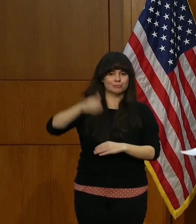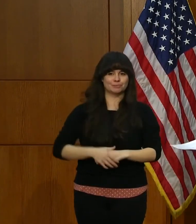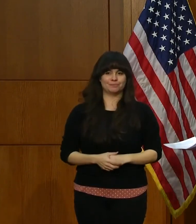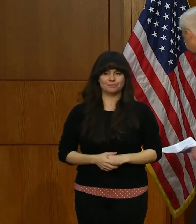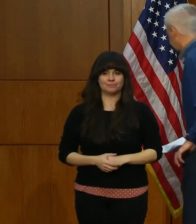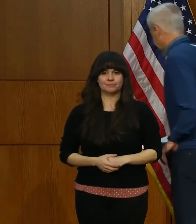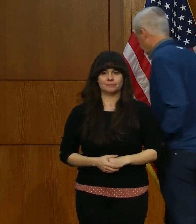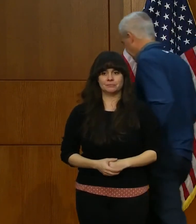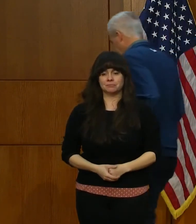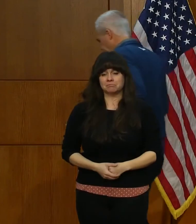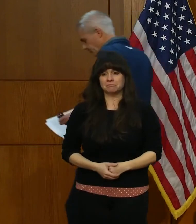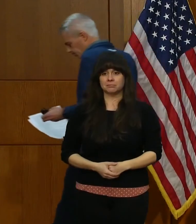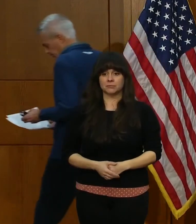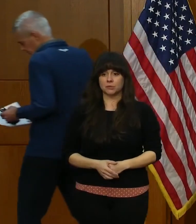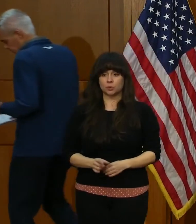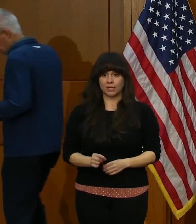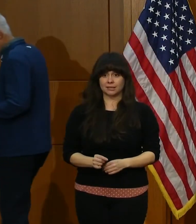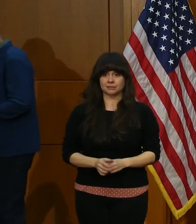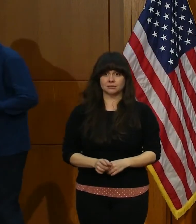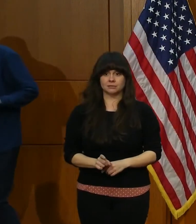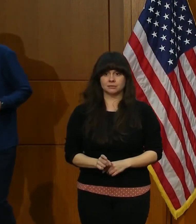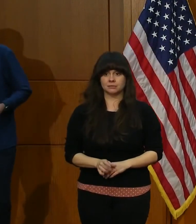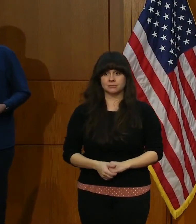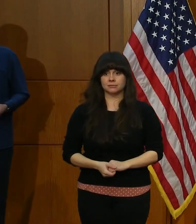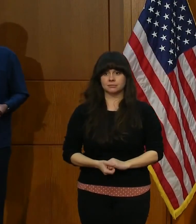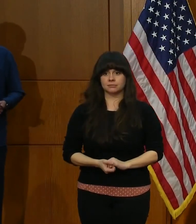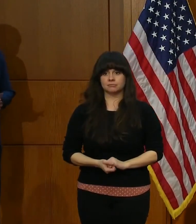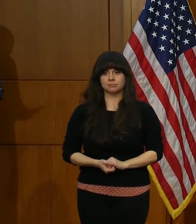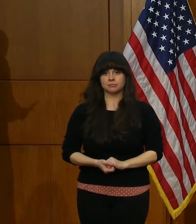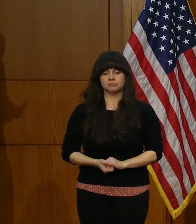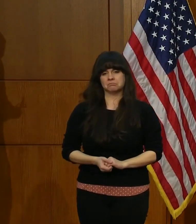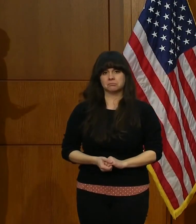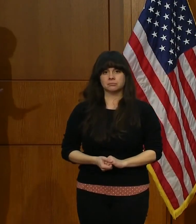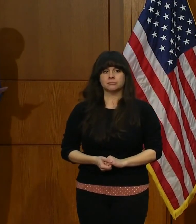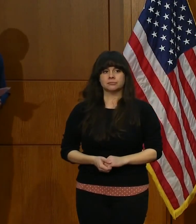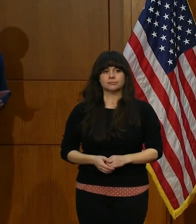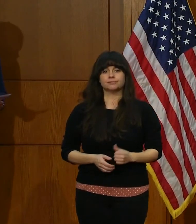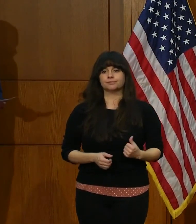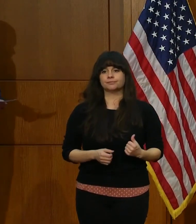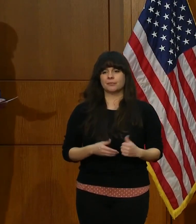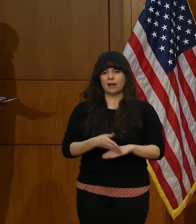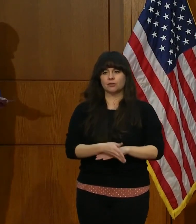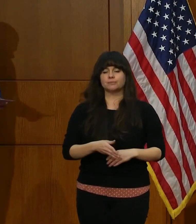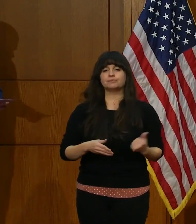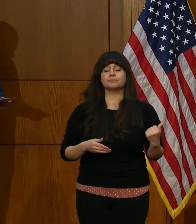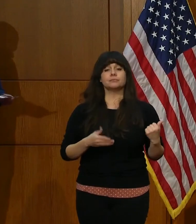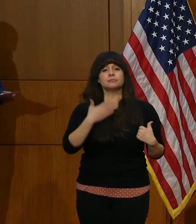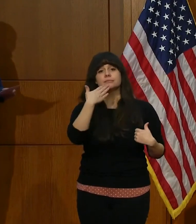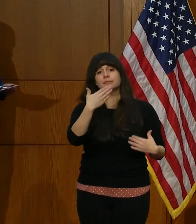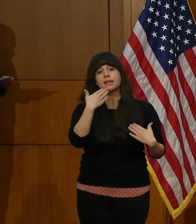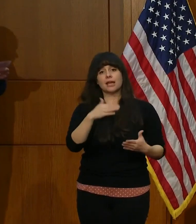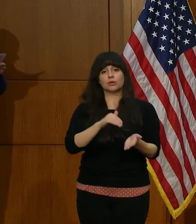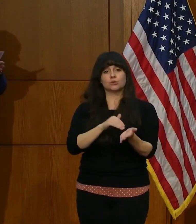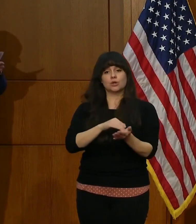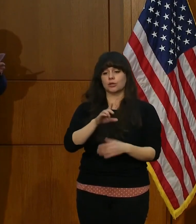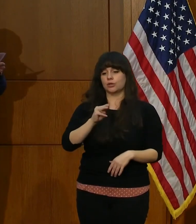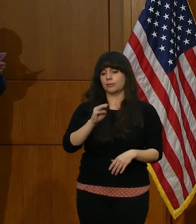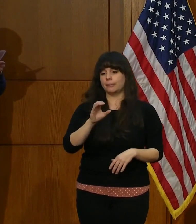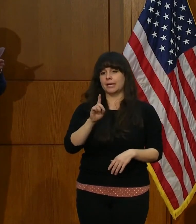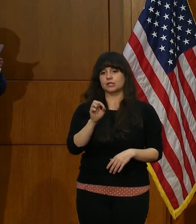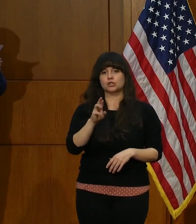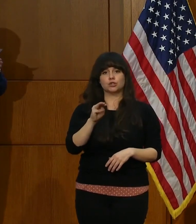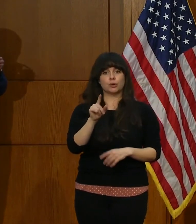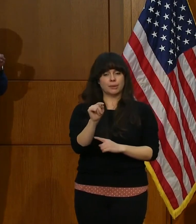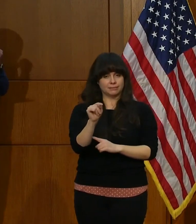FUTURE. THANK YOU VERY MUCH.